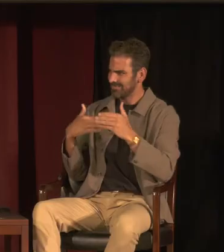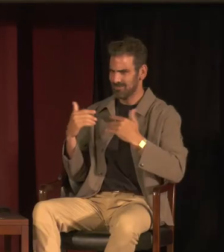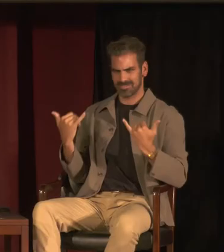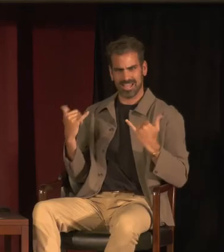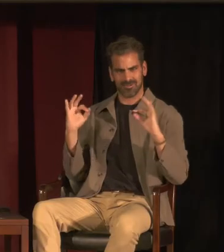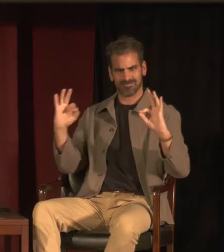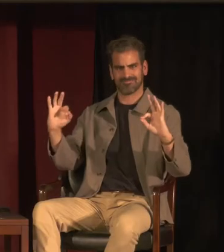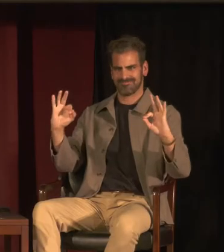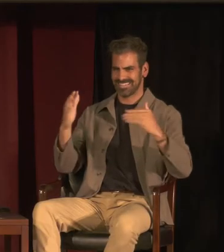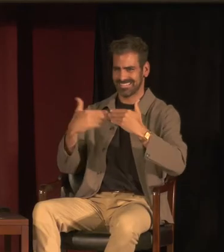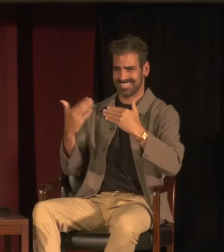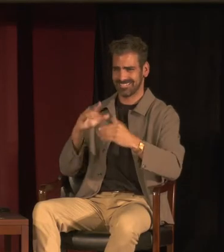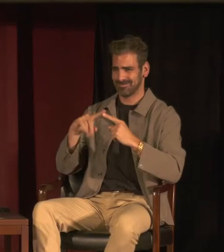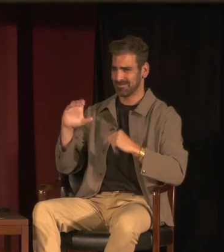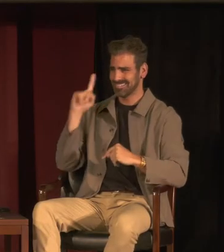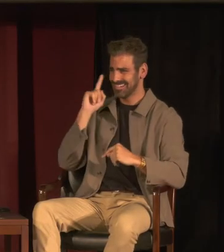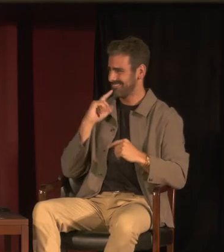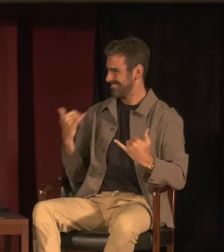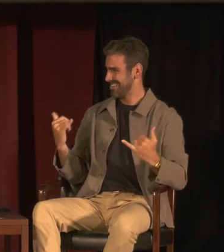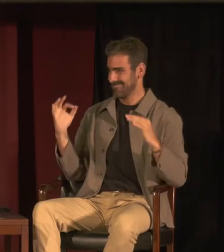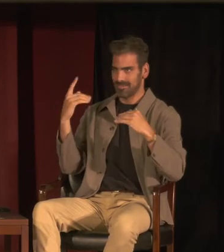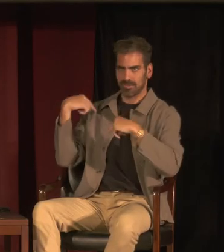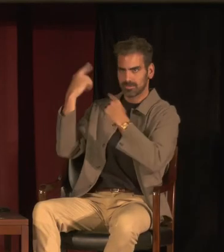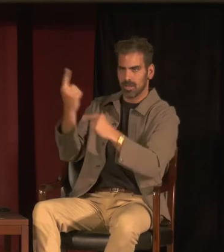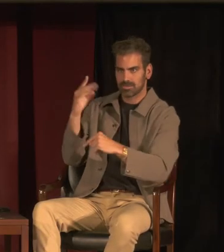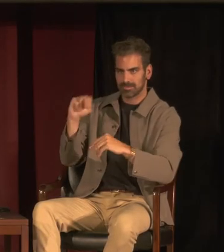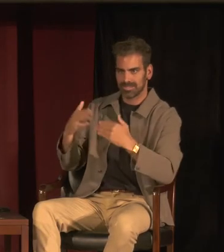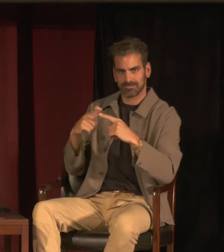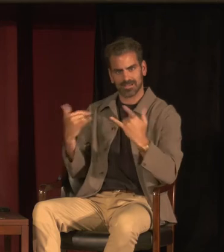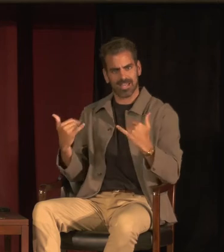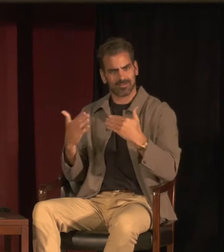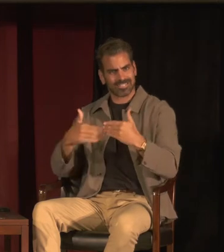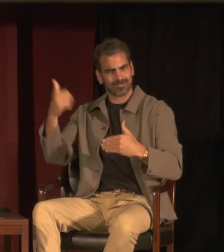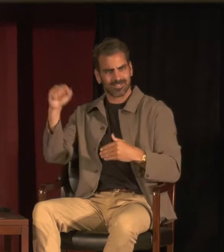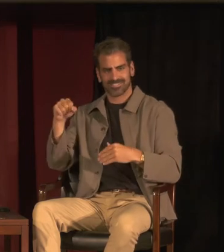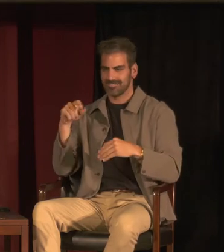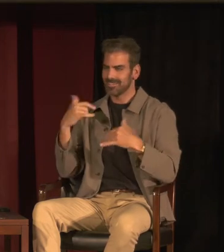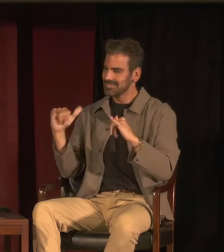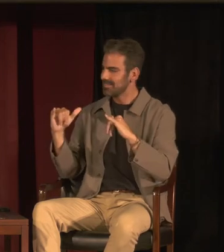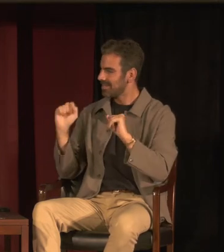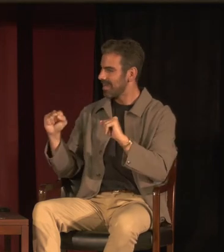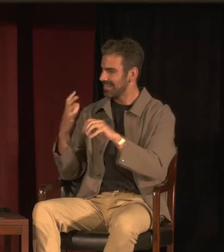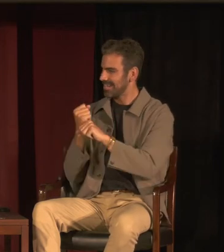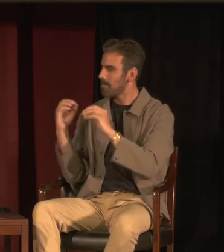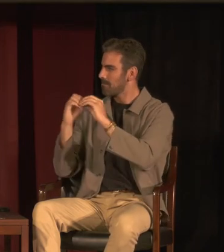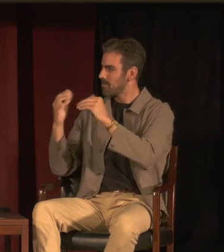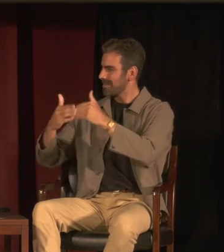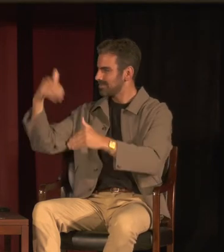and I could see more change now in the future. Right. It's incredibly easy to be Deaf. I mean, it's always been easy, don't get me wrong. But now with the advent of technology